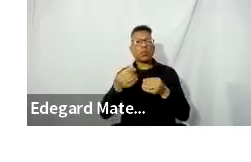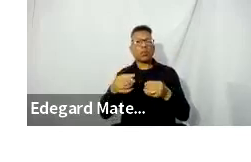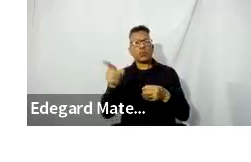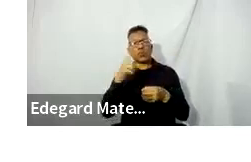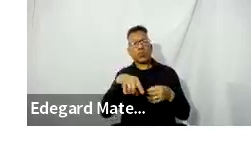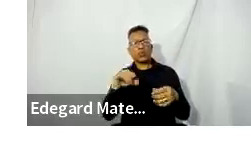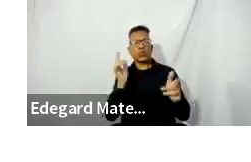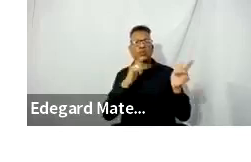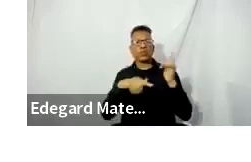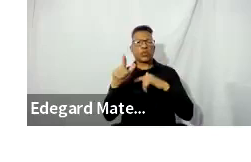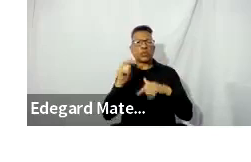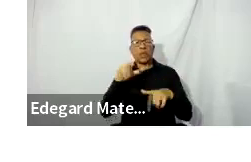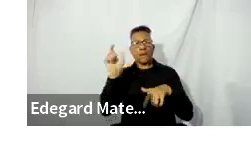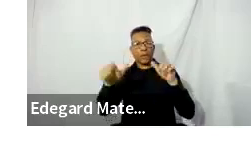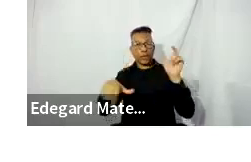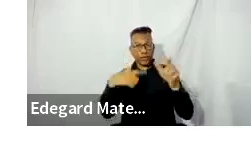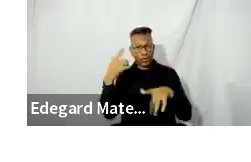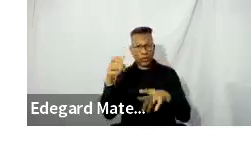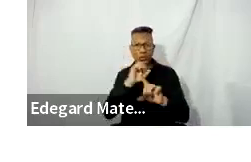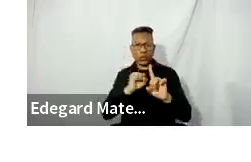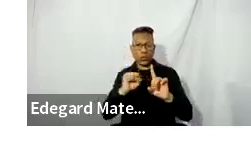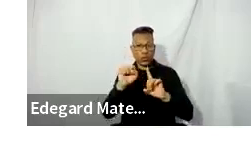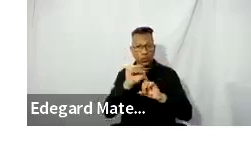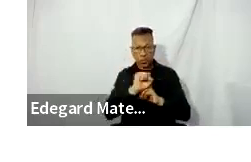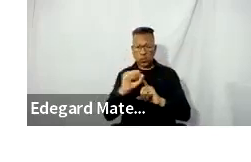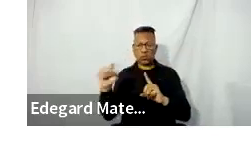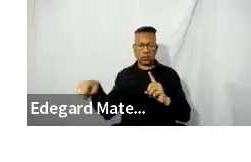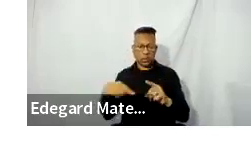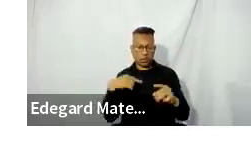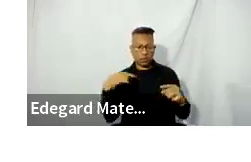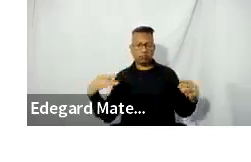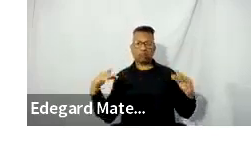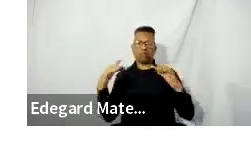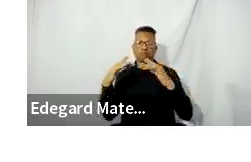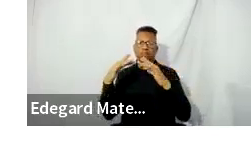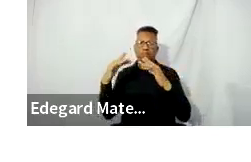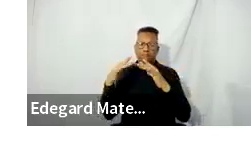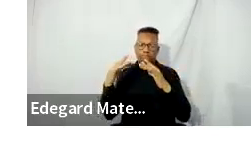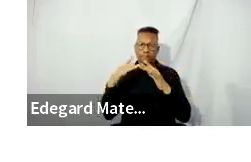and the and the individual and the individual relate together through through this, through these communicational needs